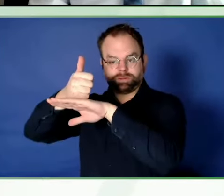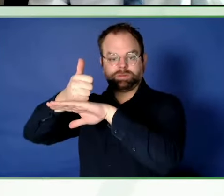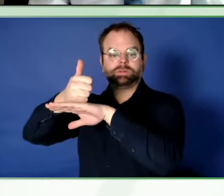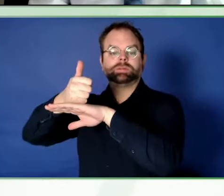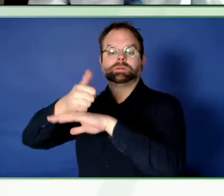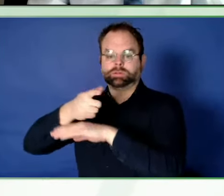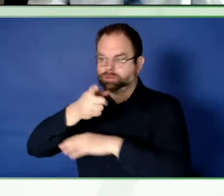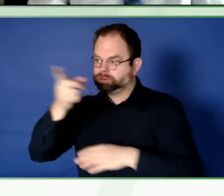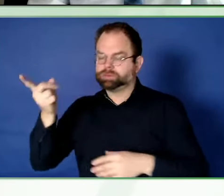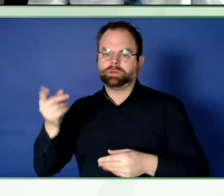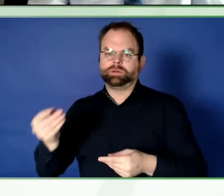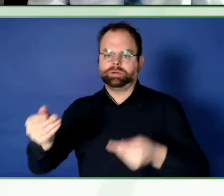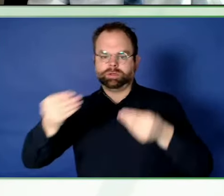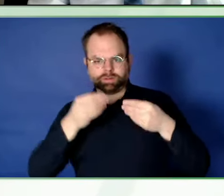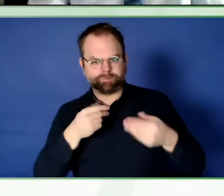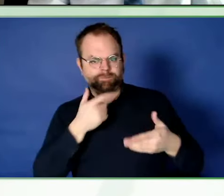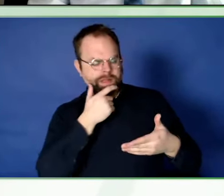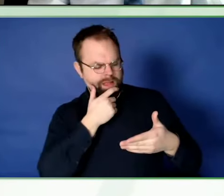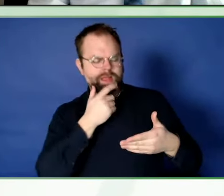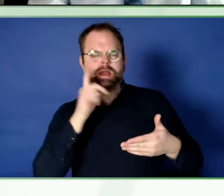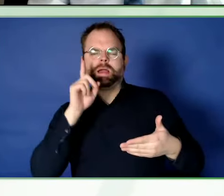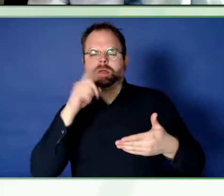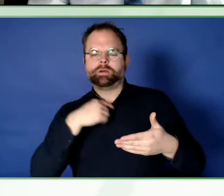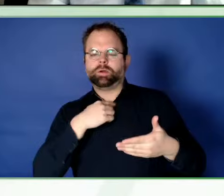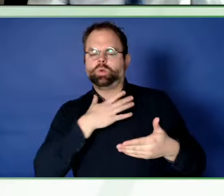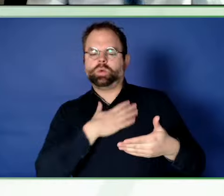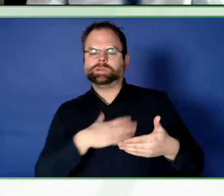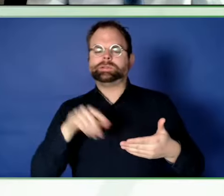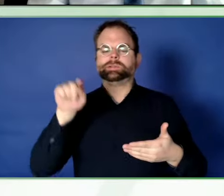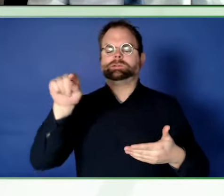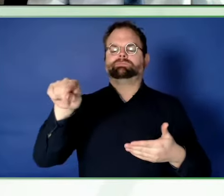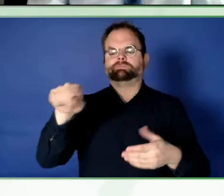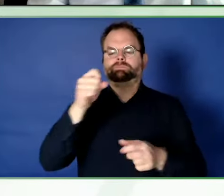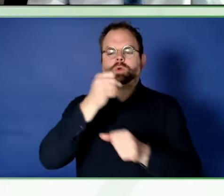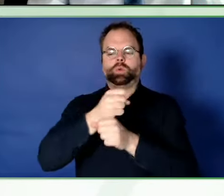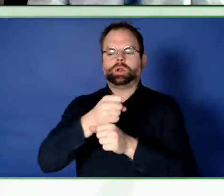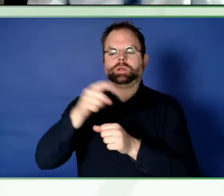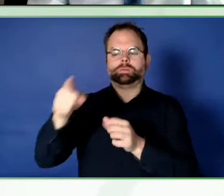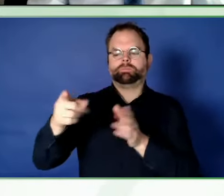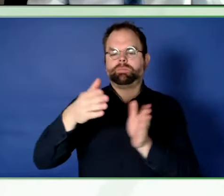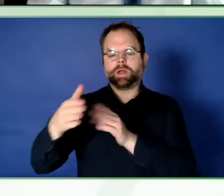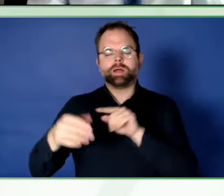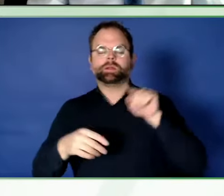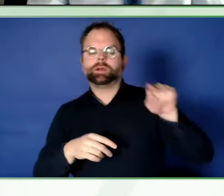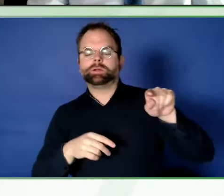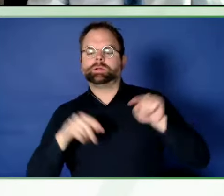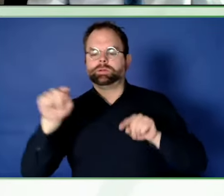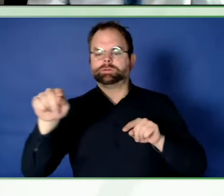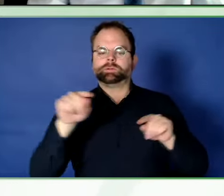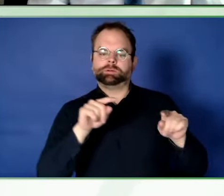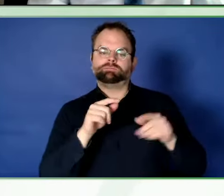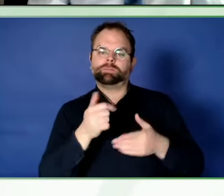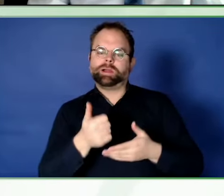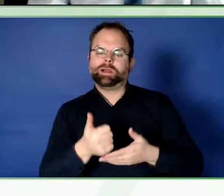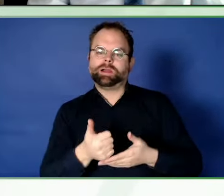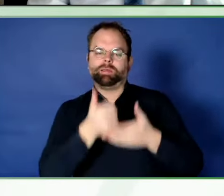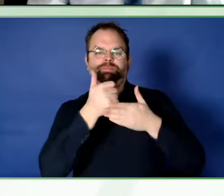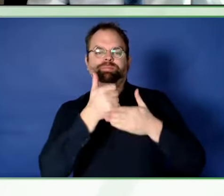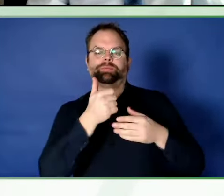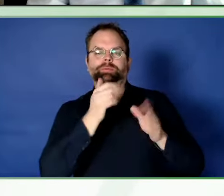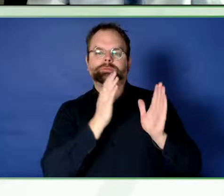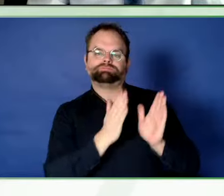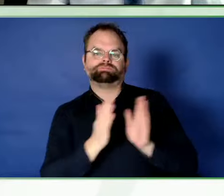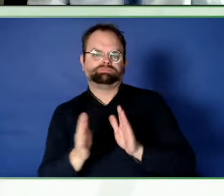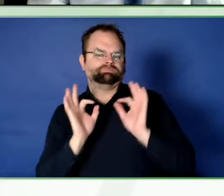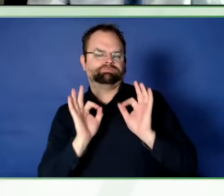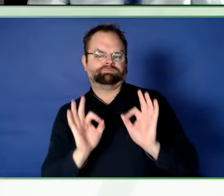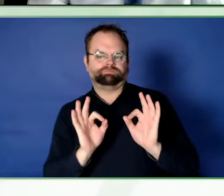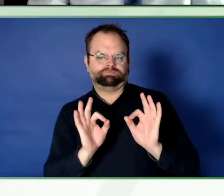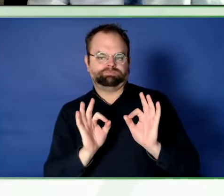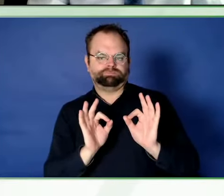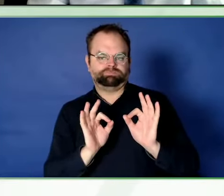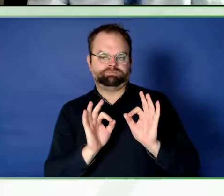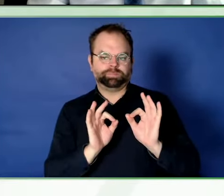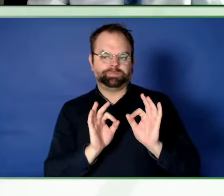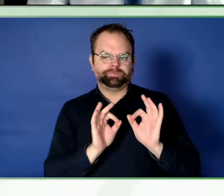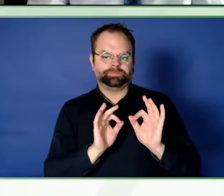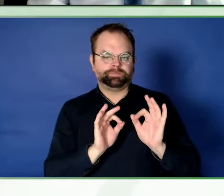One more question about the data, is it to do with the condition of the